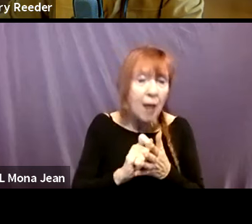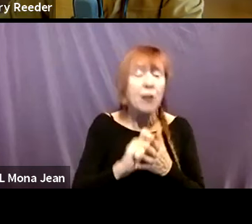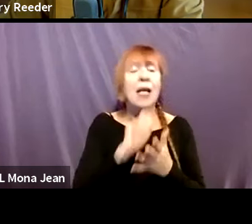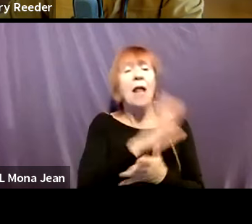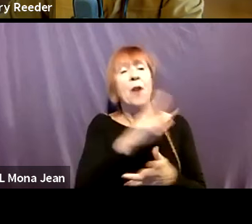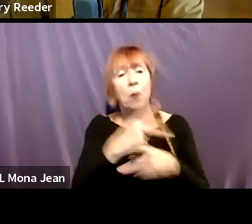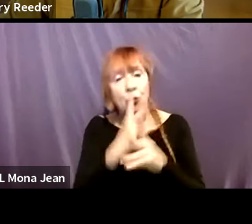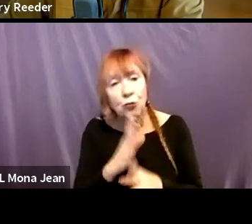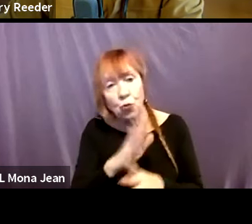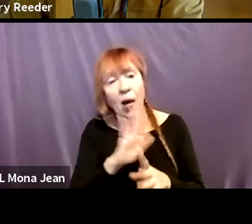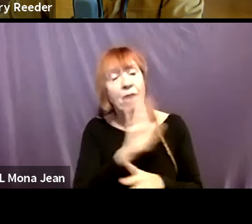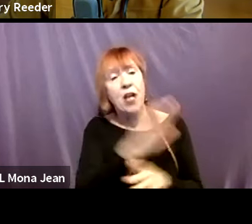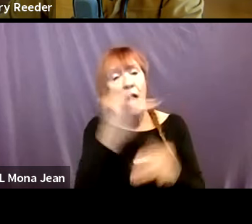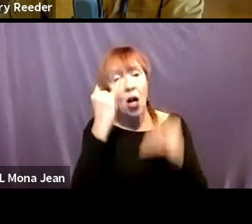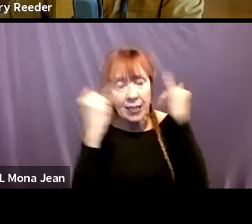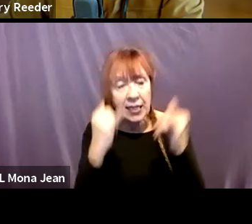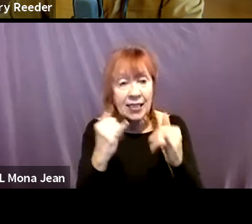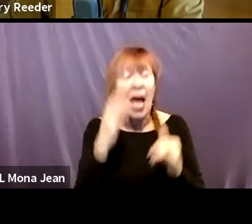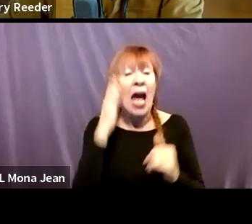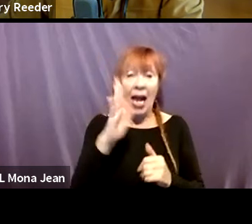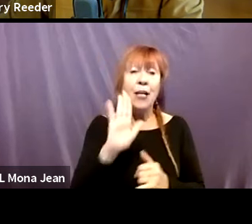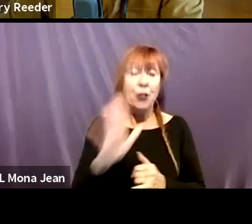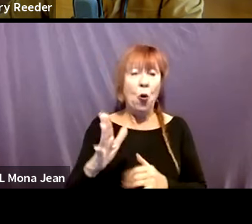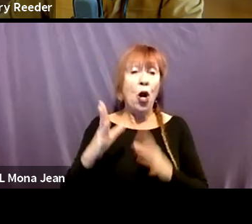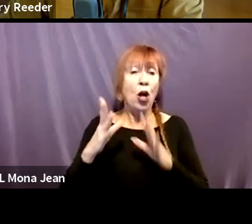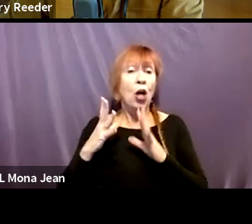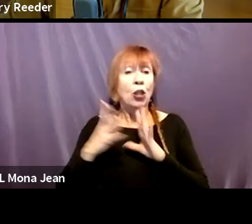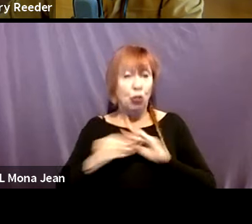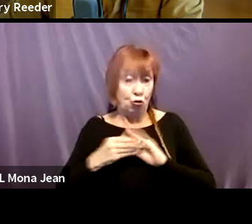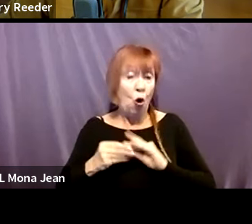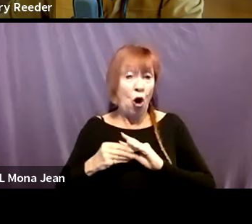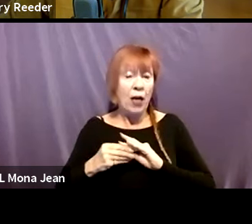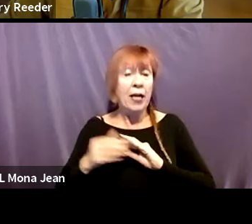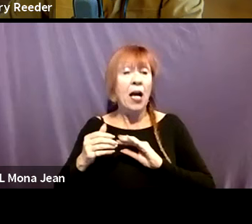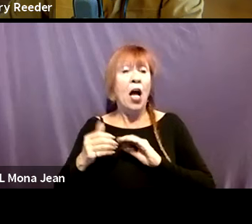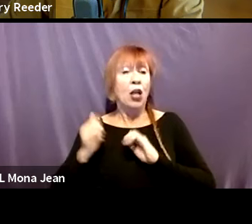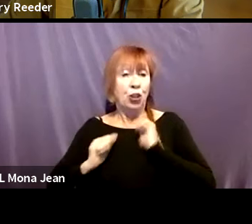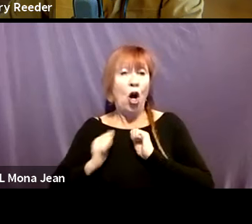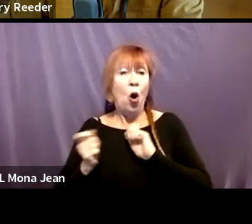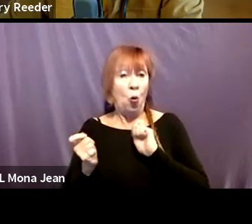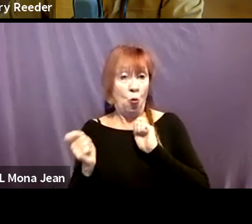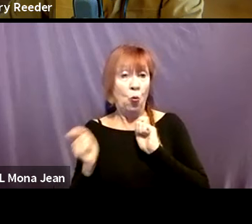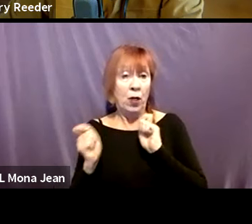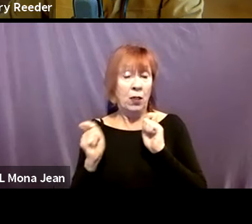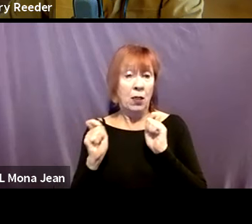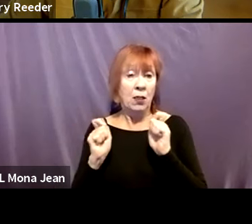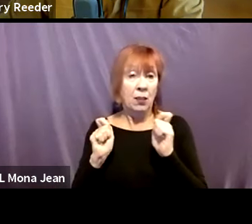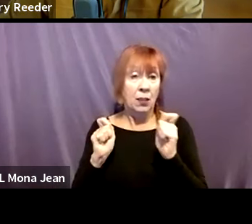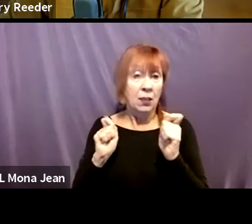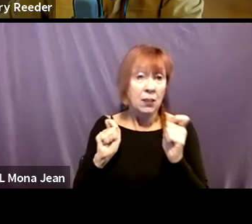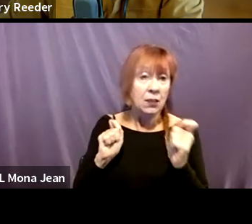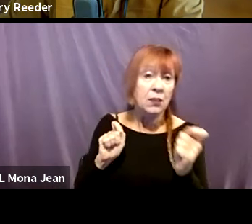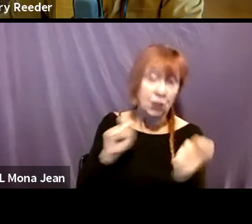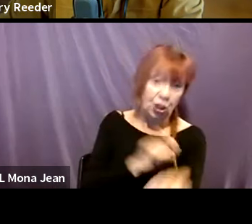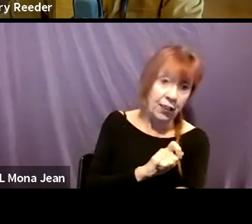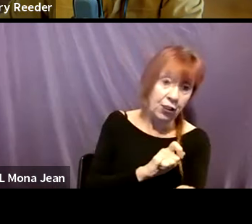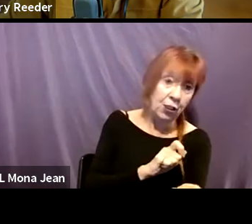a core vision of the characters, and the storylines, and what the show is, and how it's gonna end is really important,